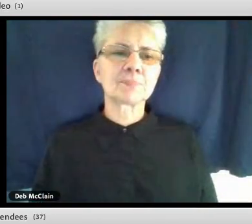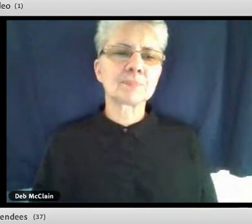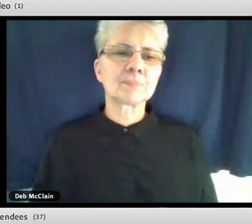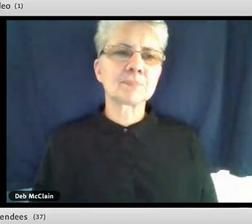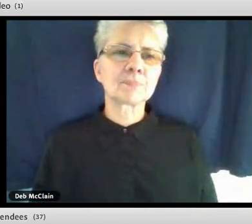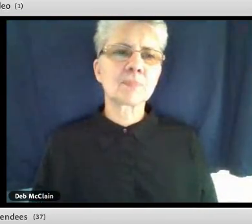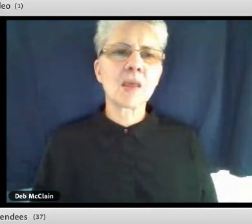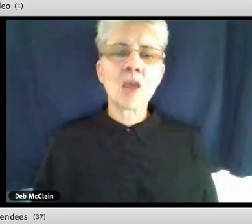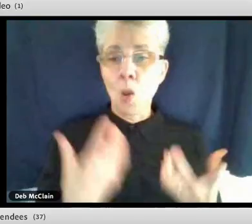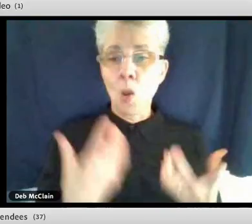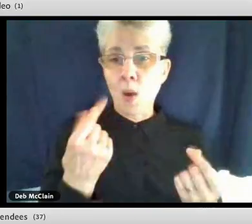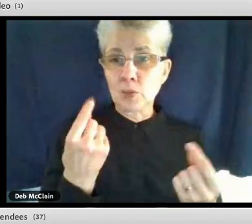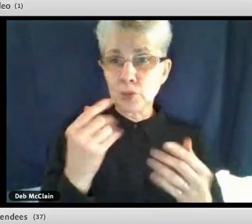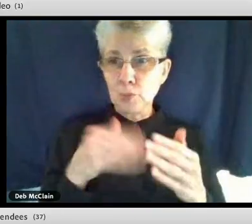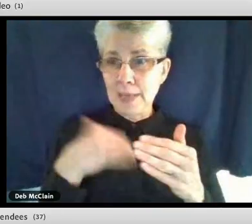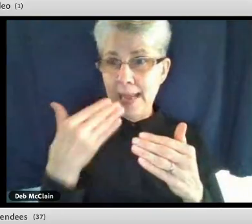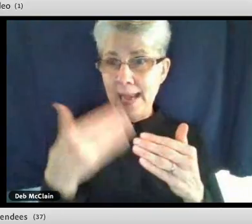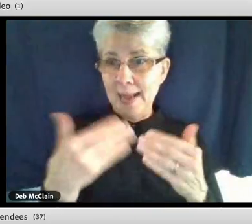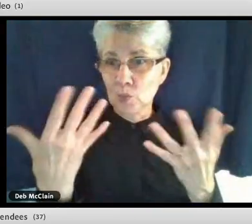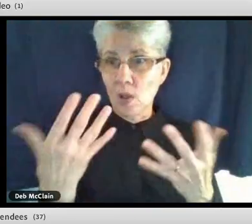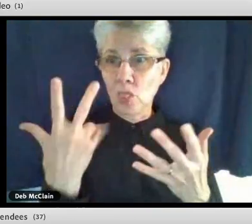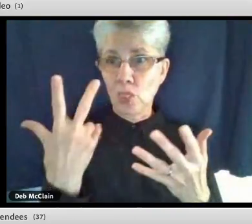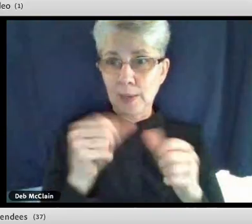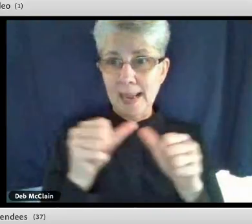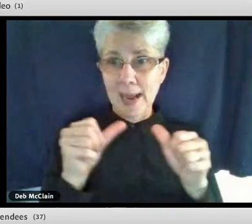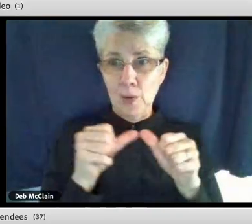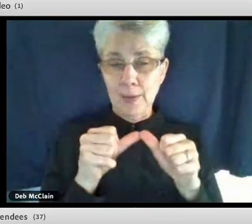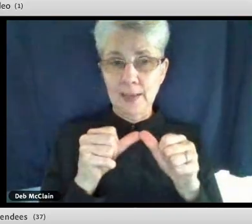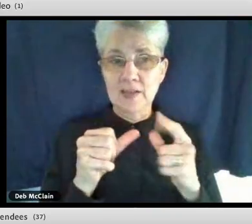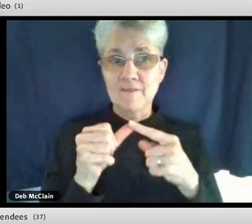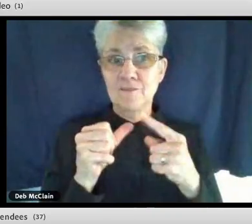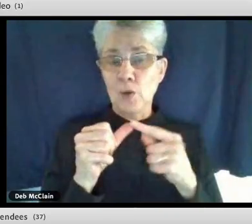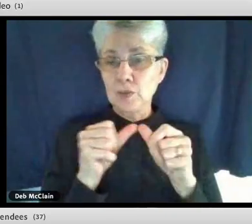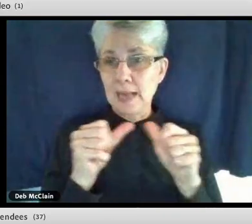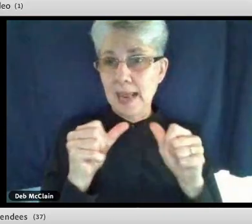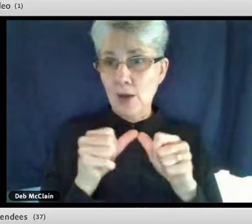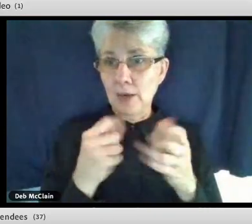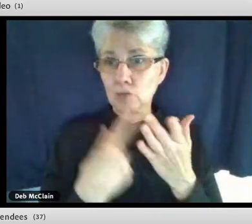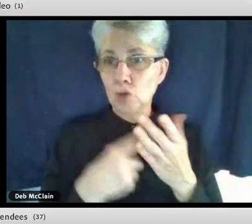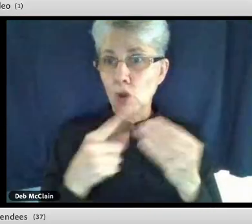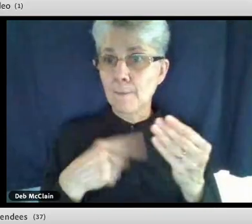right here. So what I want to move to next is three areas.